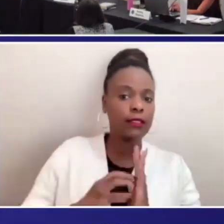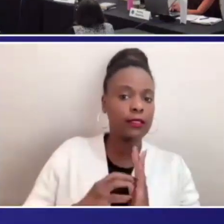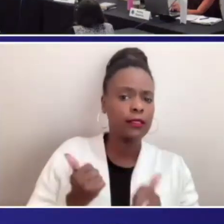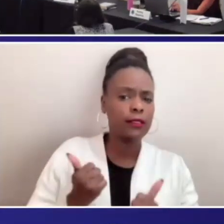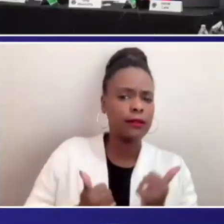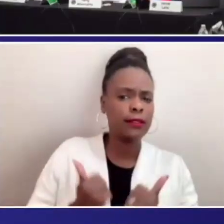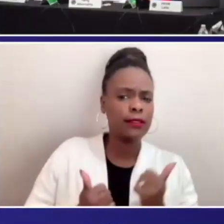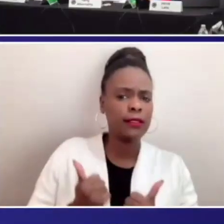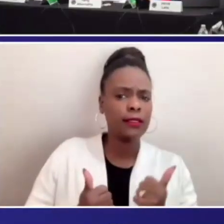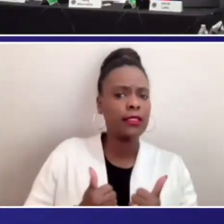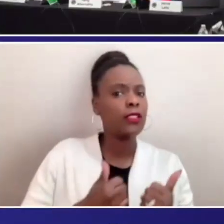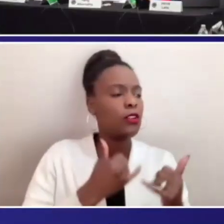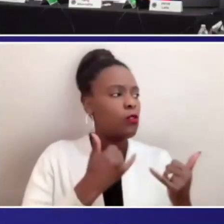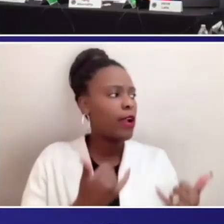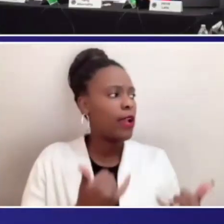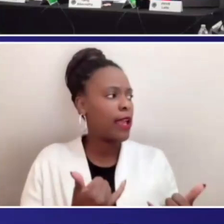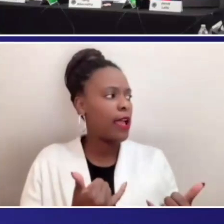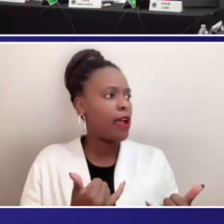Right now we're looking at them in conjunction to one another.